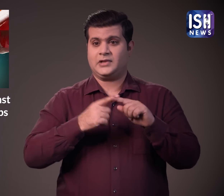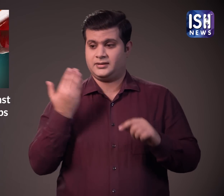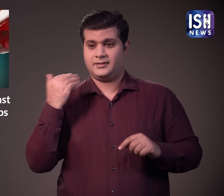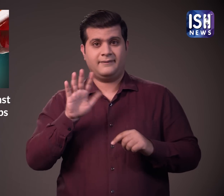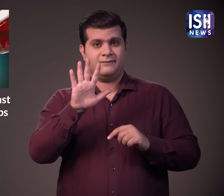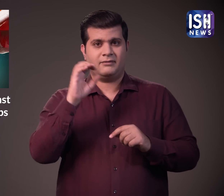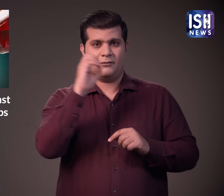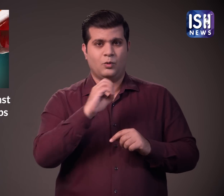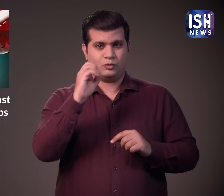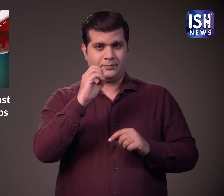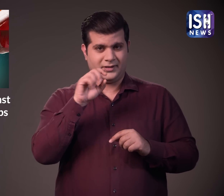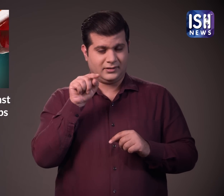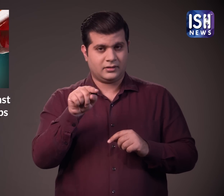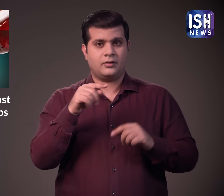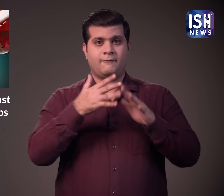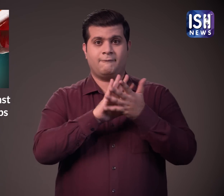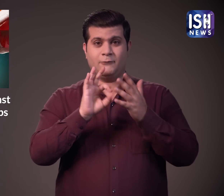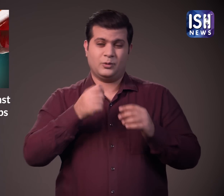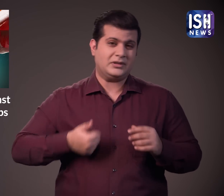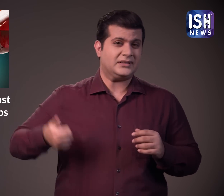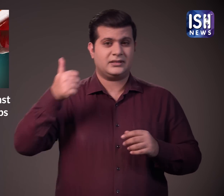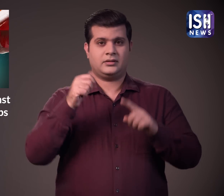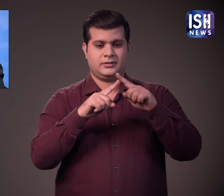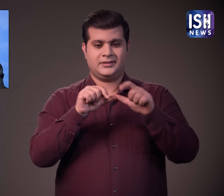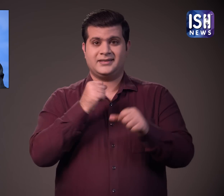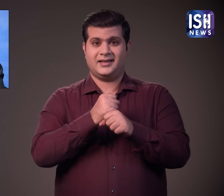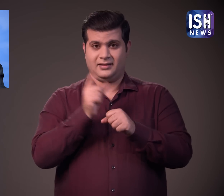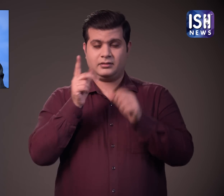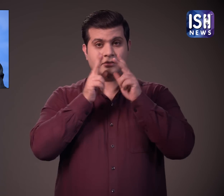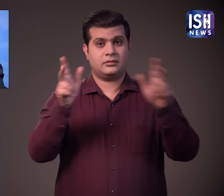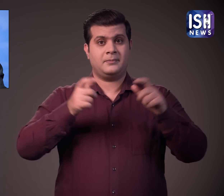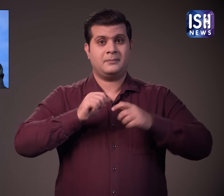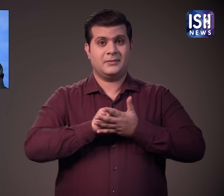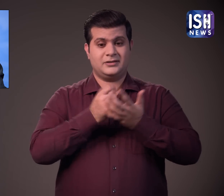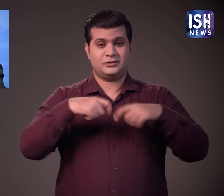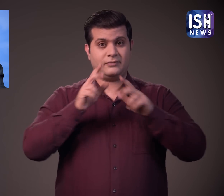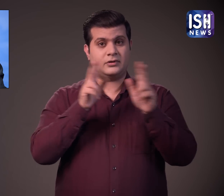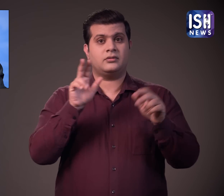On 5th October 2022, WHO Director General Tedros Adhanom Ghebreyesus said at a press conference,